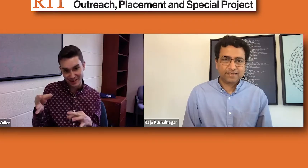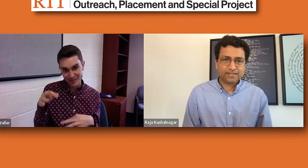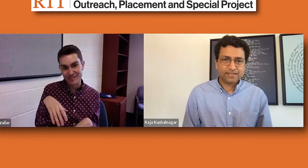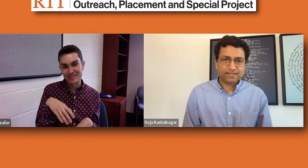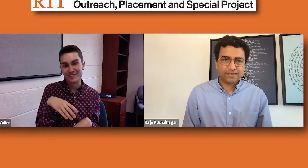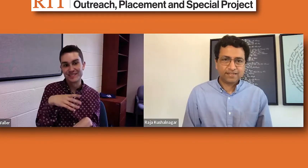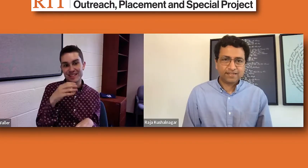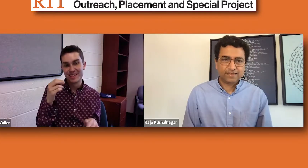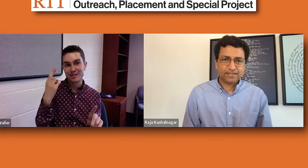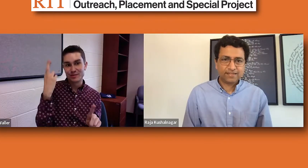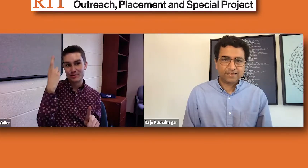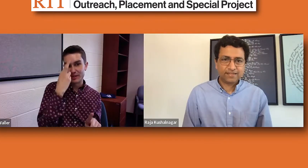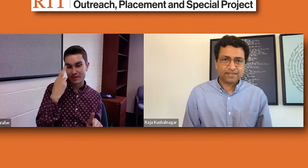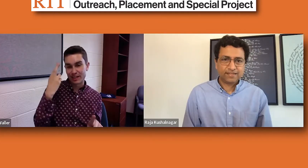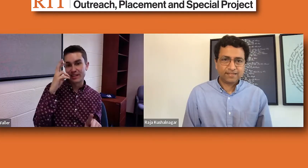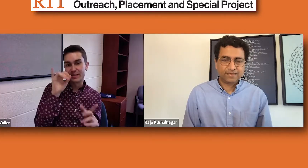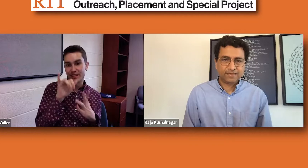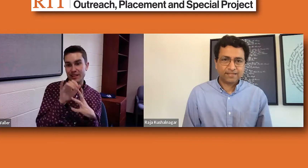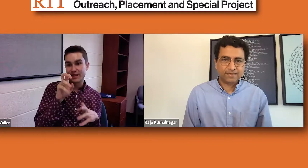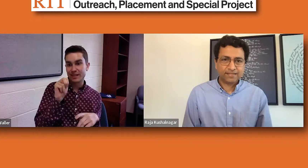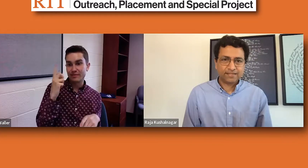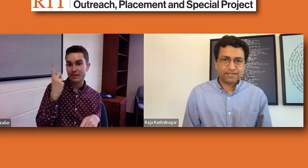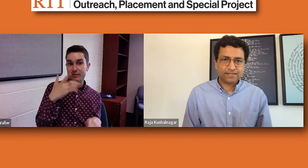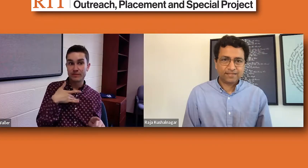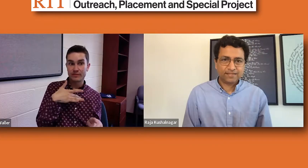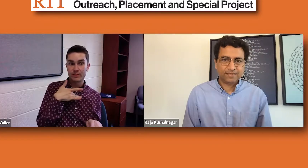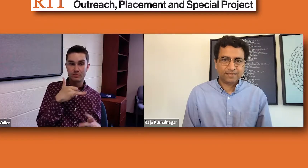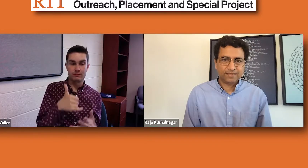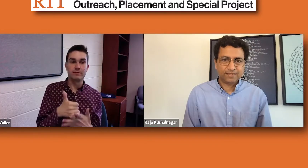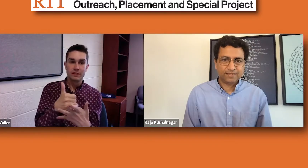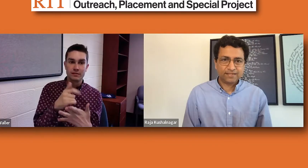Yes, that's interesting to think about the power of that frame in decision making.